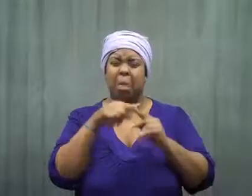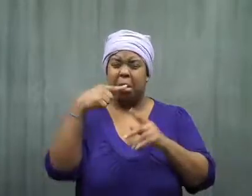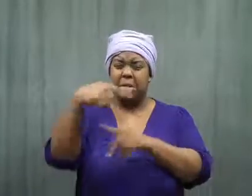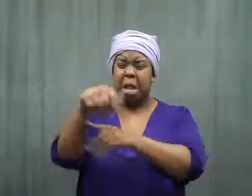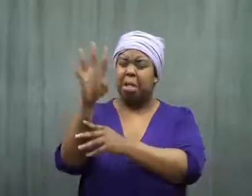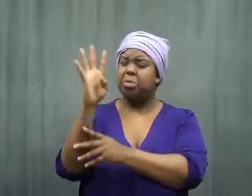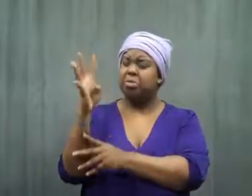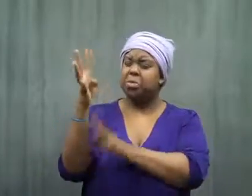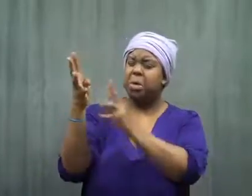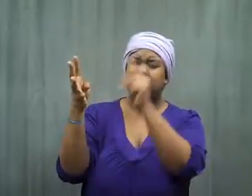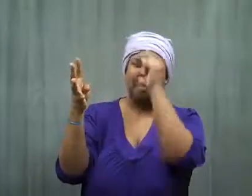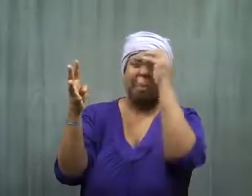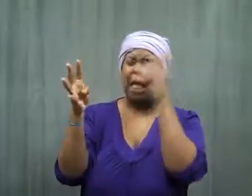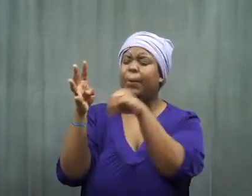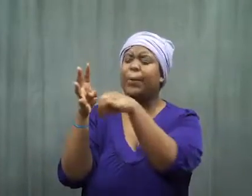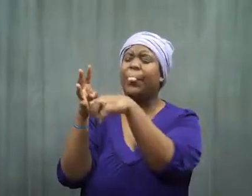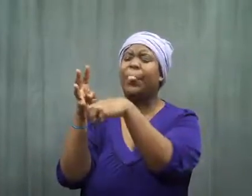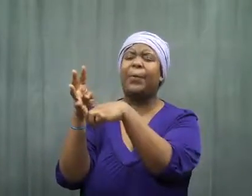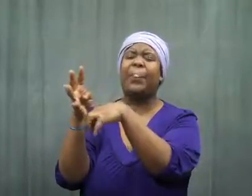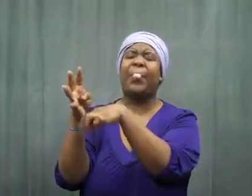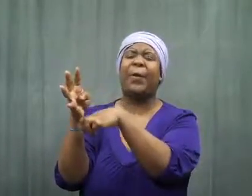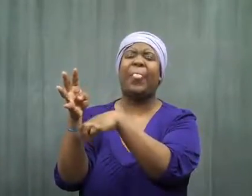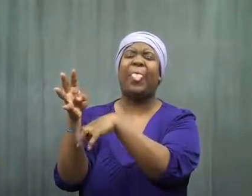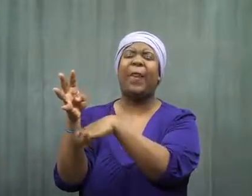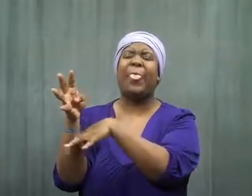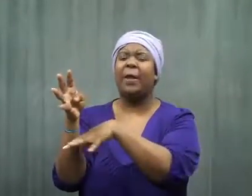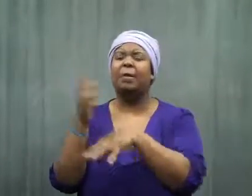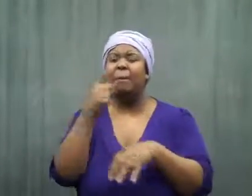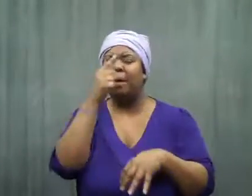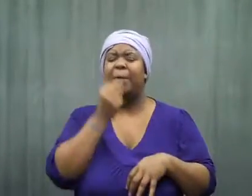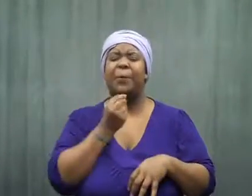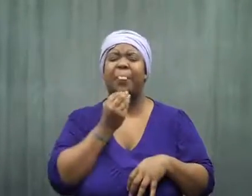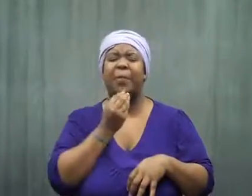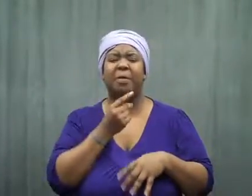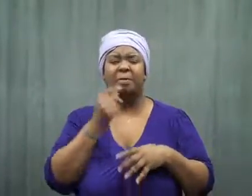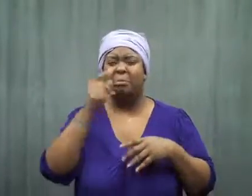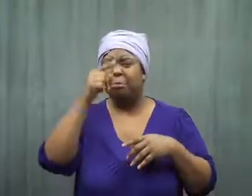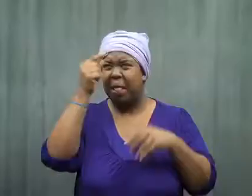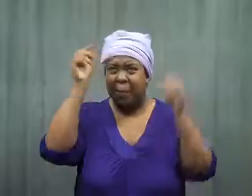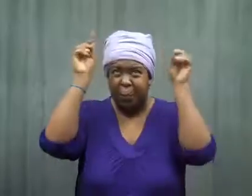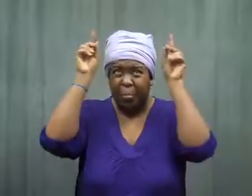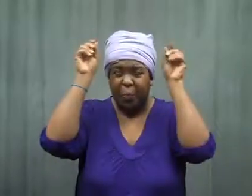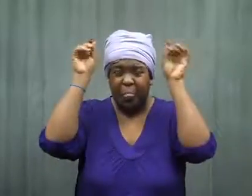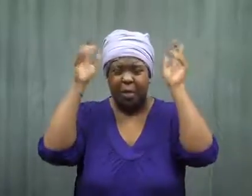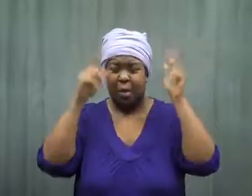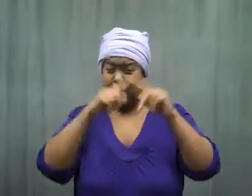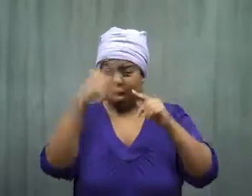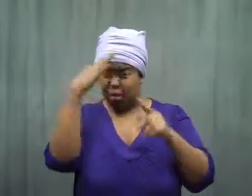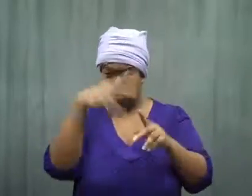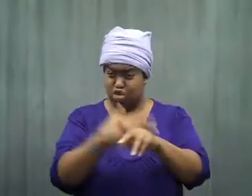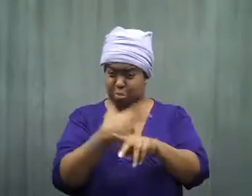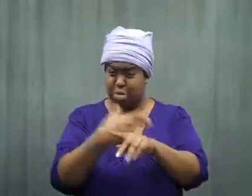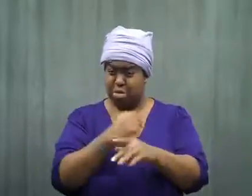The tail was like this with a black fringe.